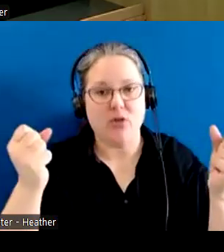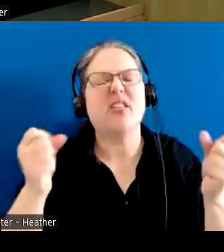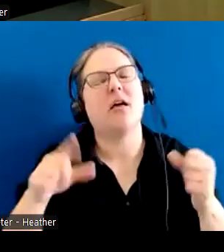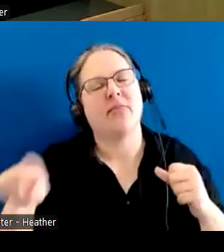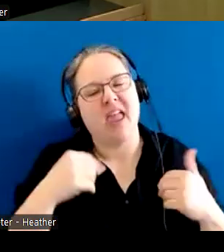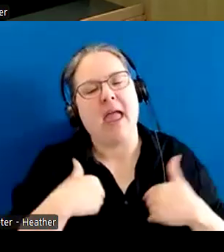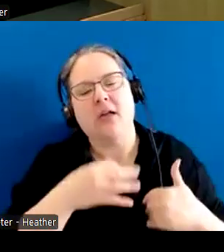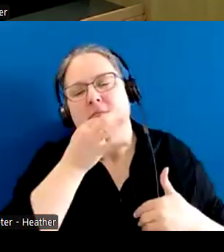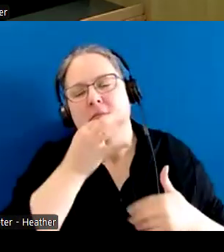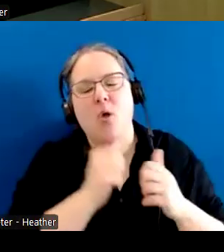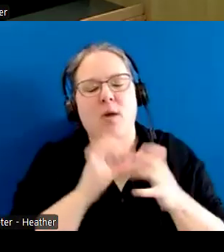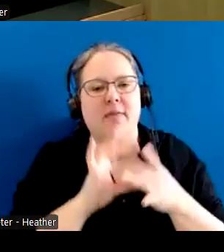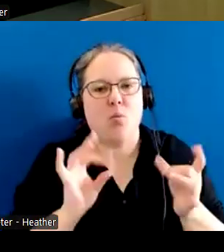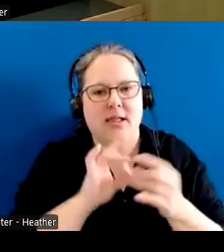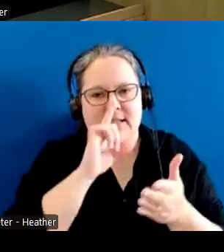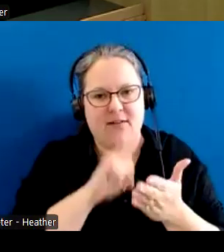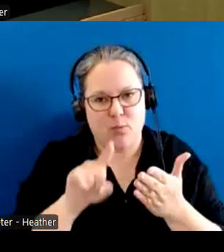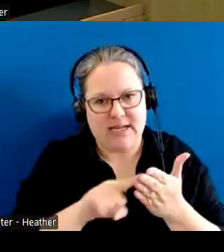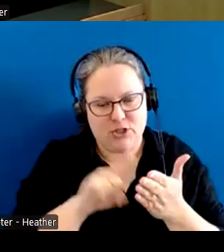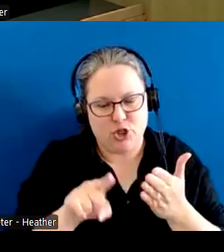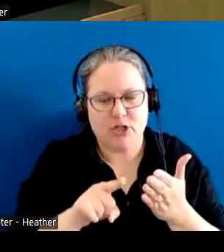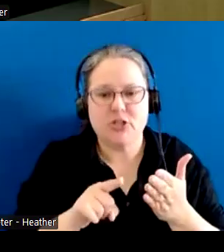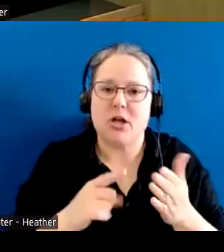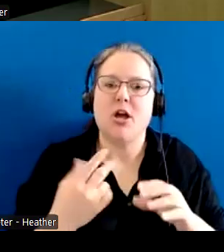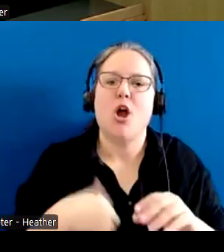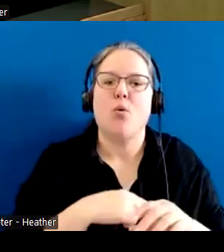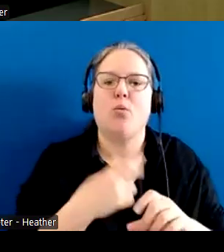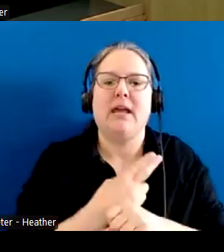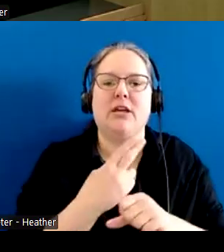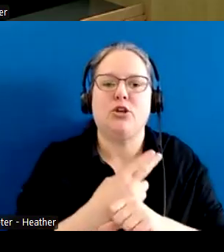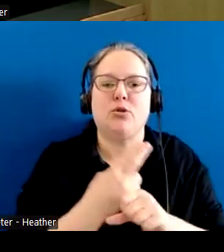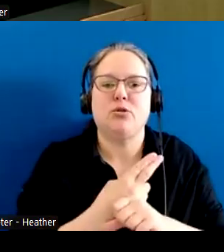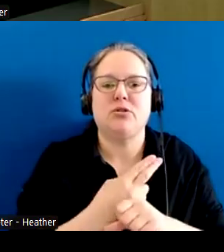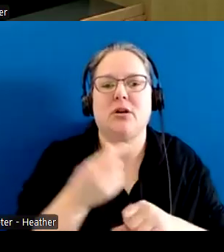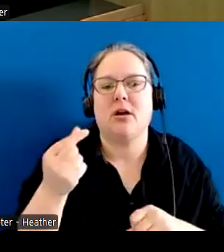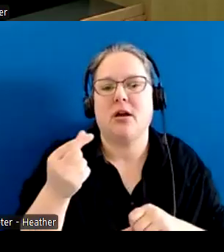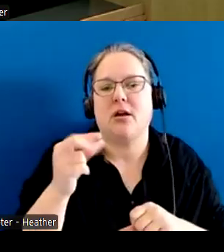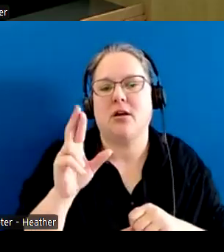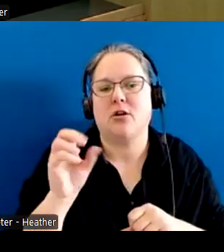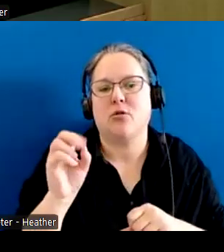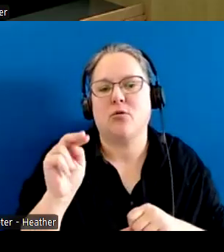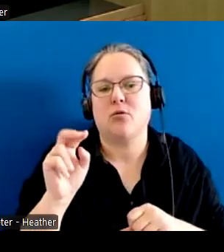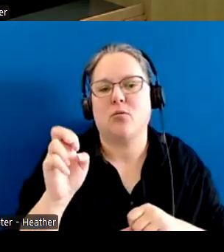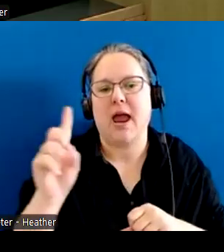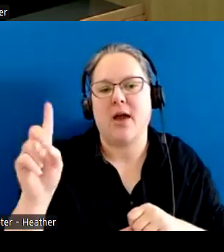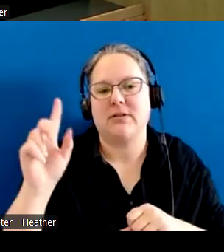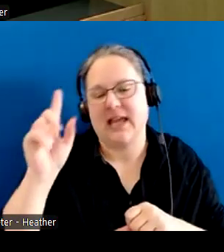had expertise in qualitative research. uh and we used a grounded theory approach using iterative uh